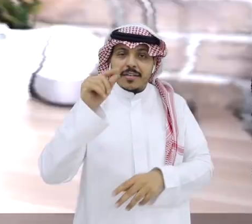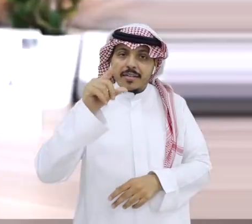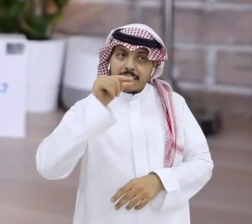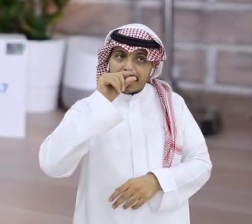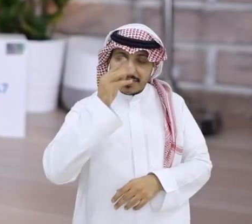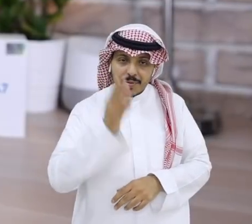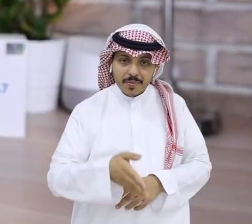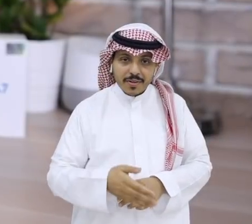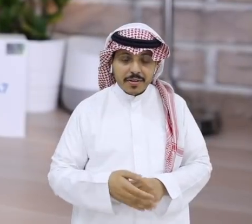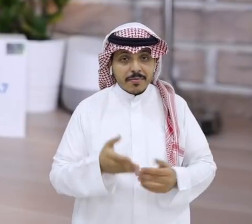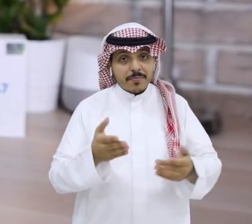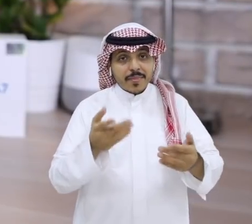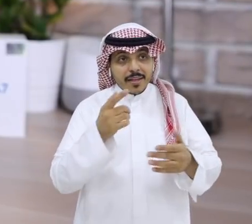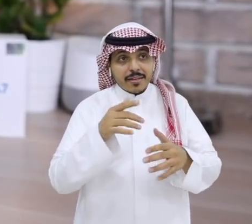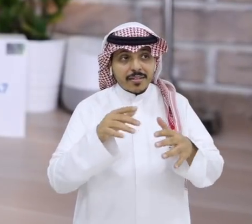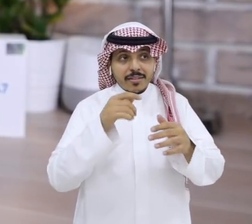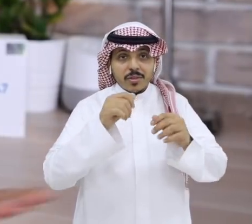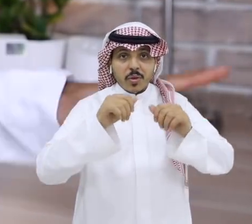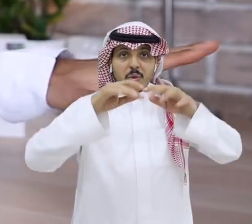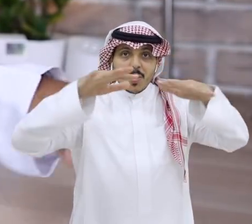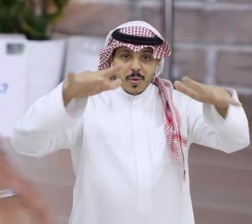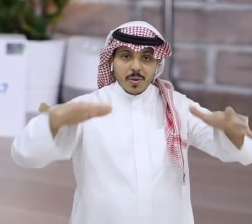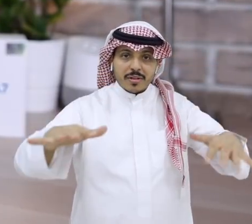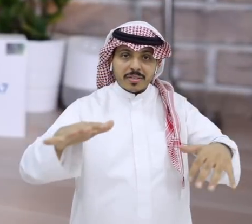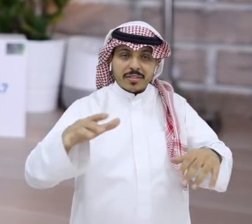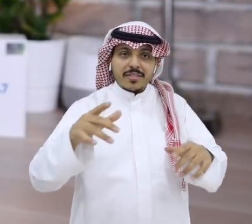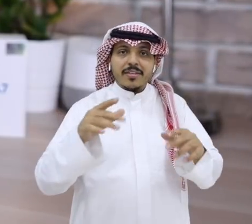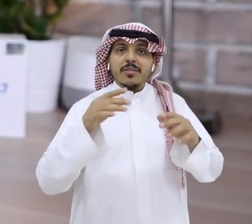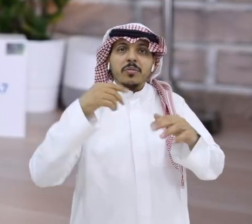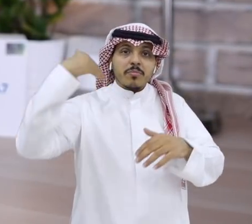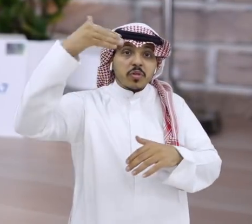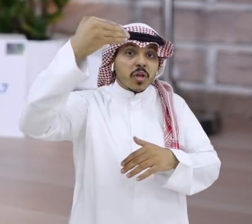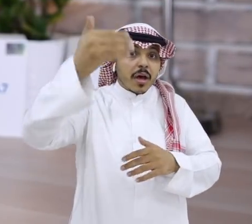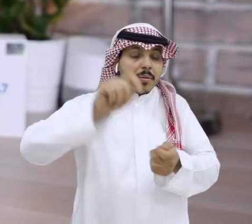See the tweet and tell me your opinion about what will happen to the desert!